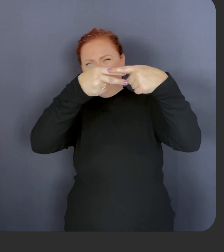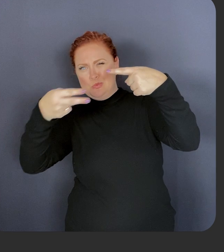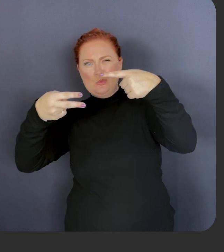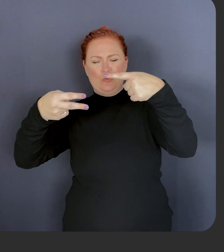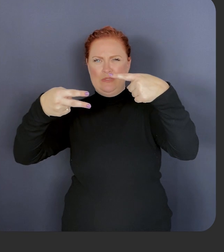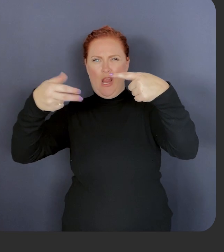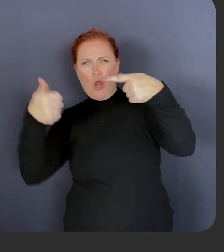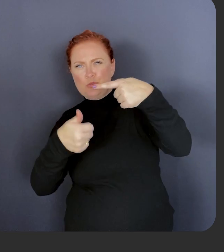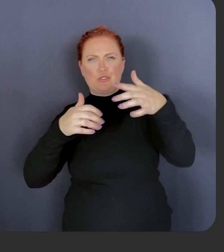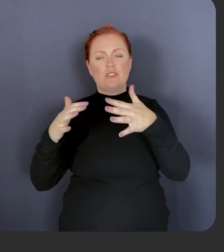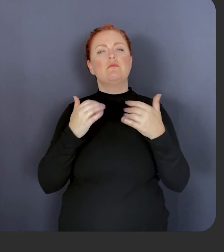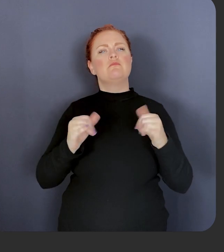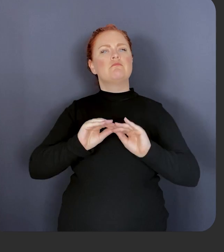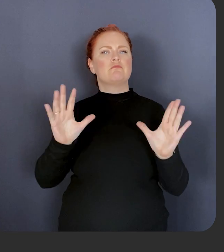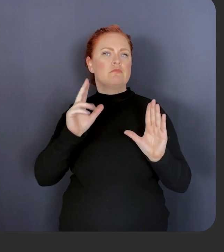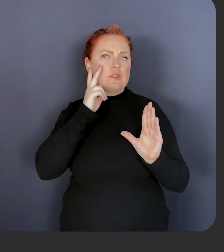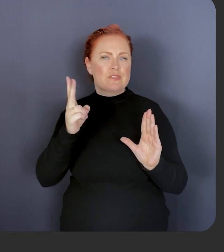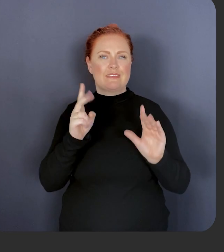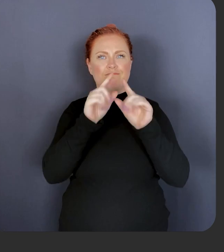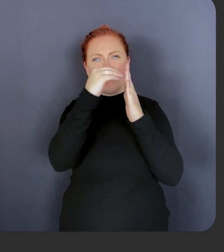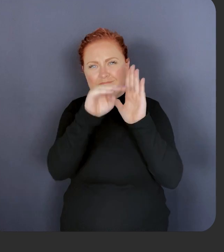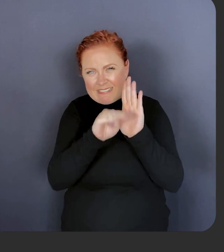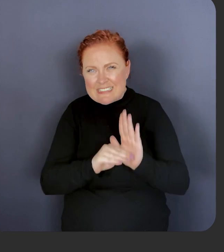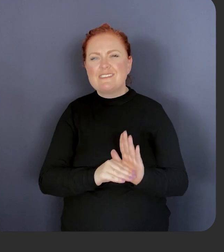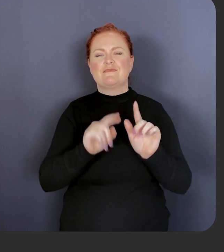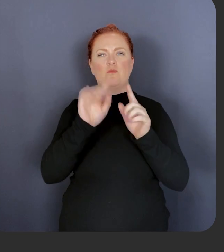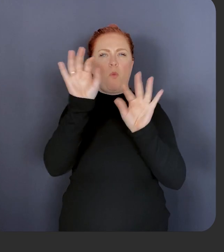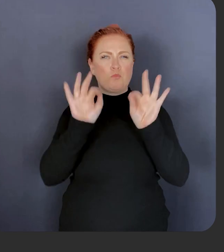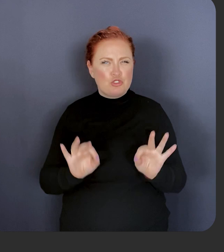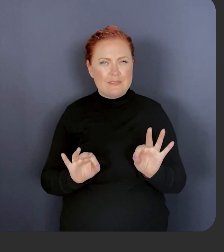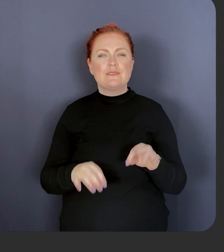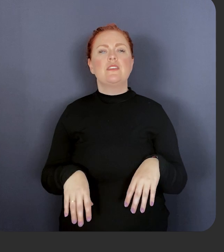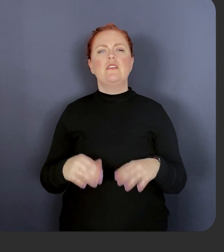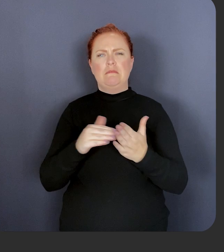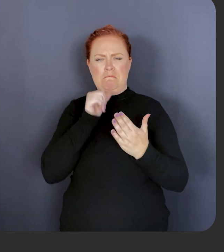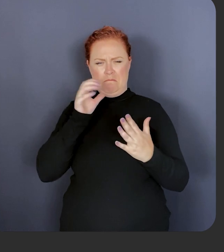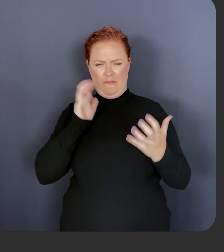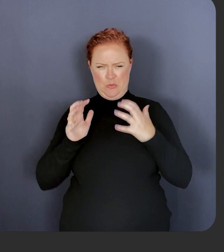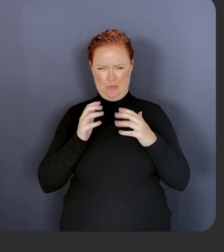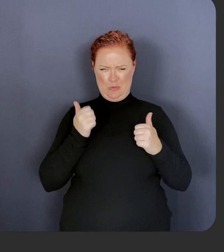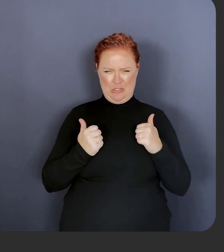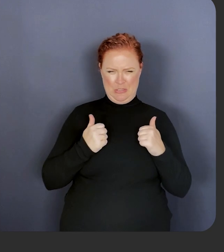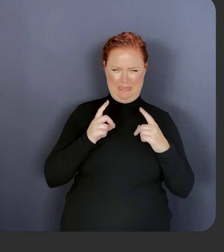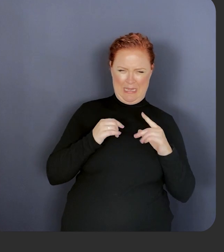would very clearly hear that this is a list of my fillings. I would get to pick each one, and I wouldn't get confused about whether or not